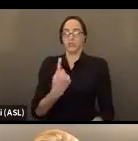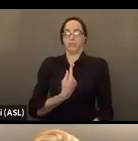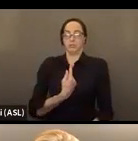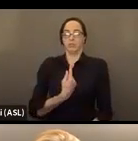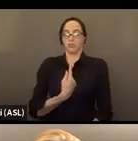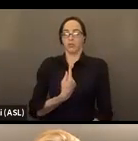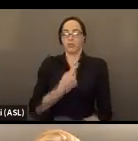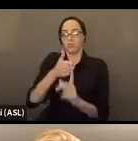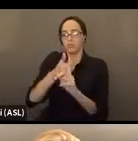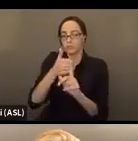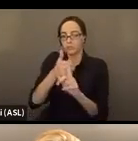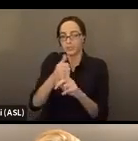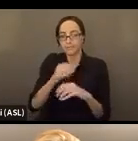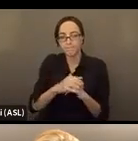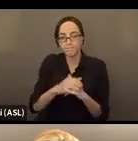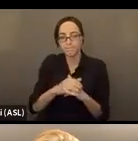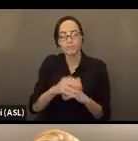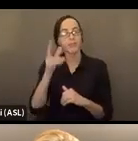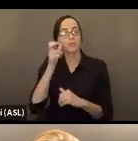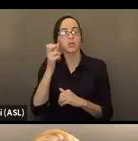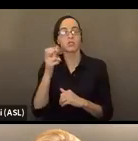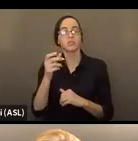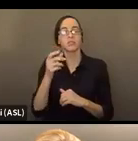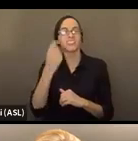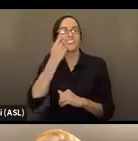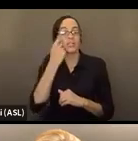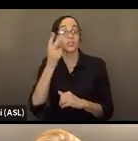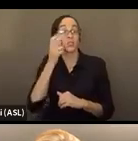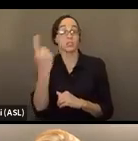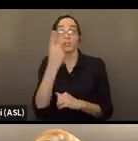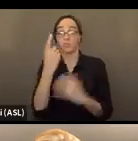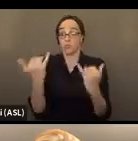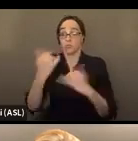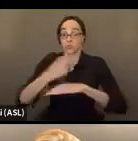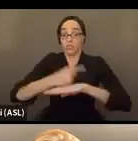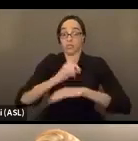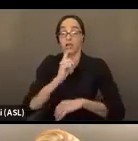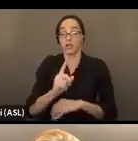i just heard something today actually that if one person wears a mask inside of a house